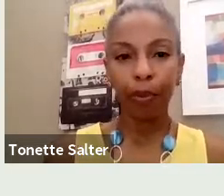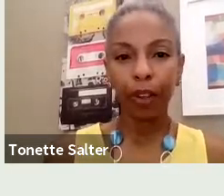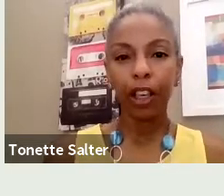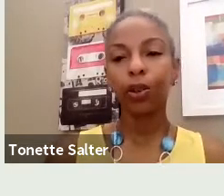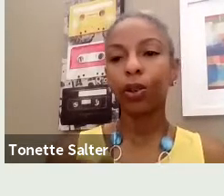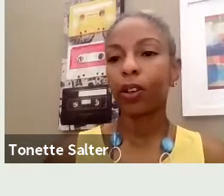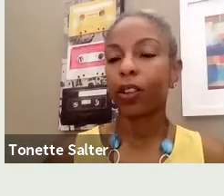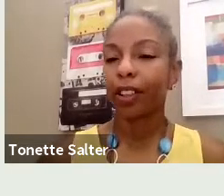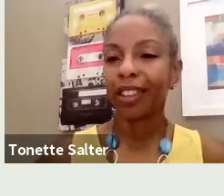Tonette Salter: Here.